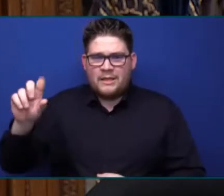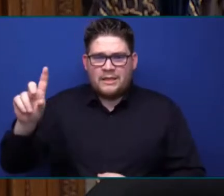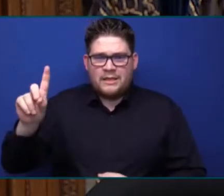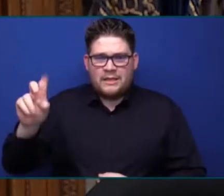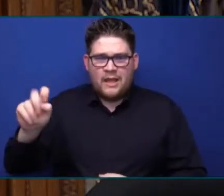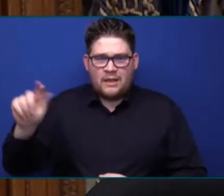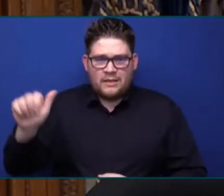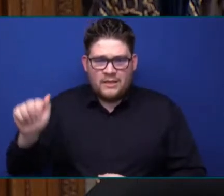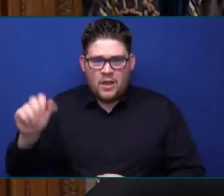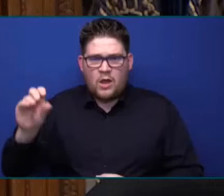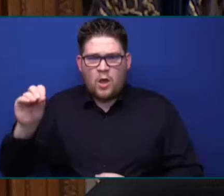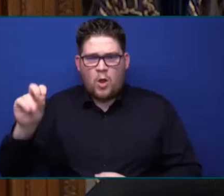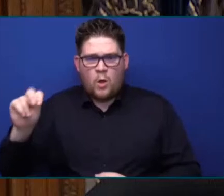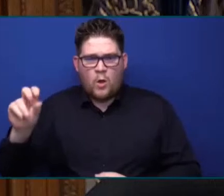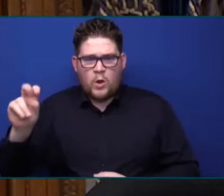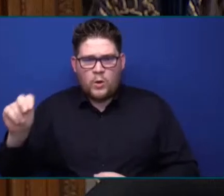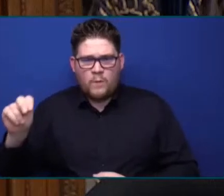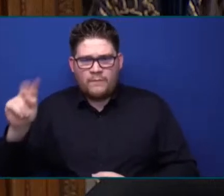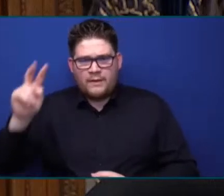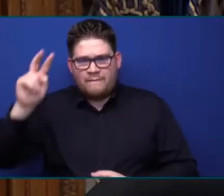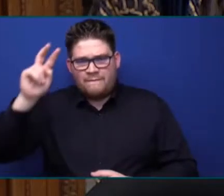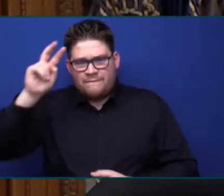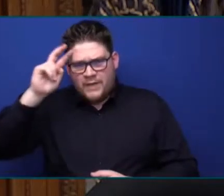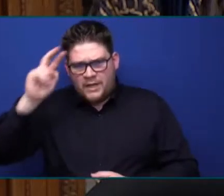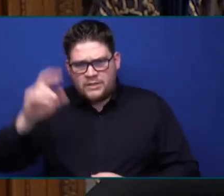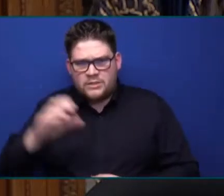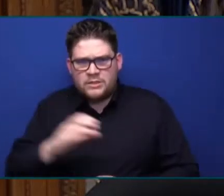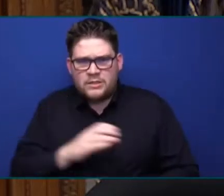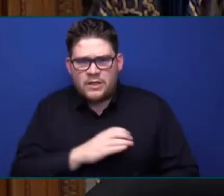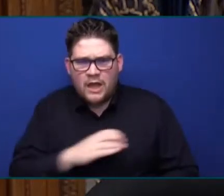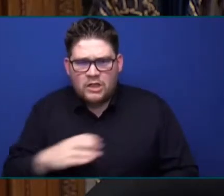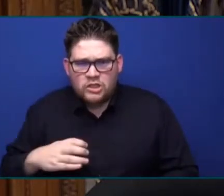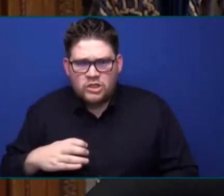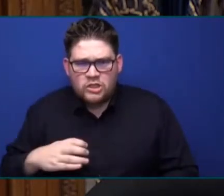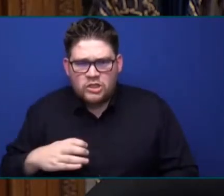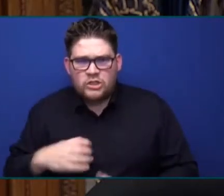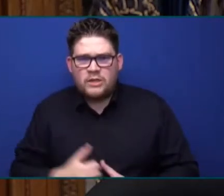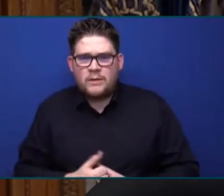Chris O’Riley, president and CEO of B.C. Hydro. There’s Walter Pela, managing partner,